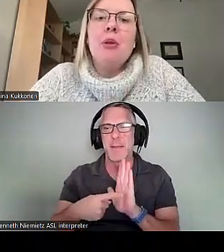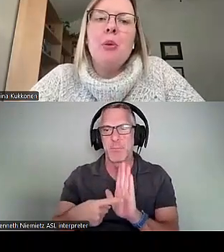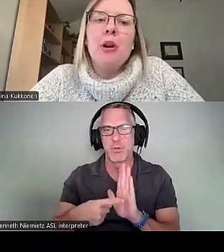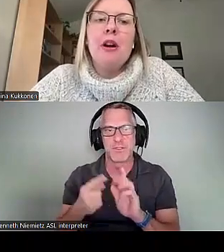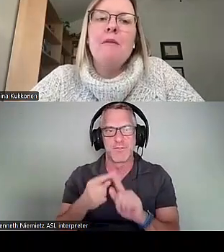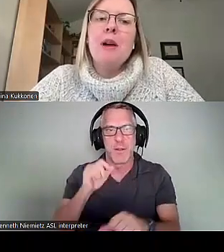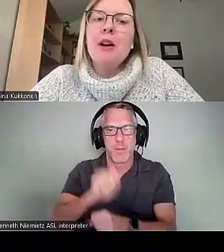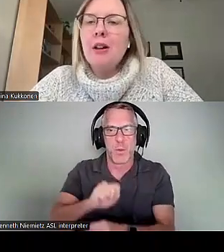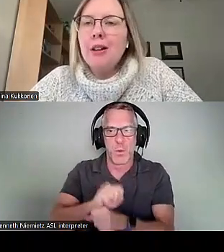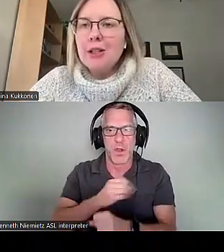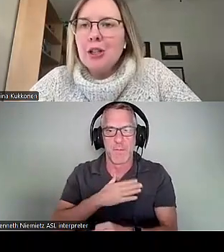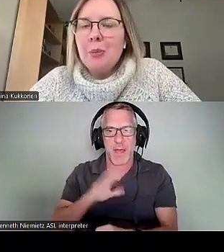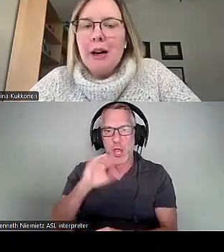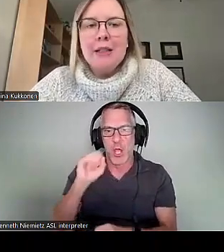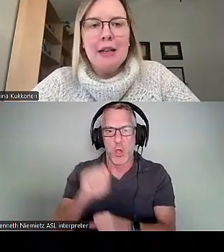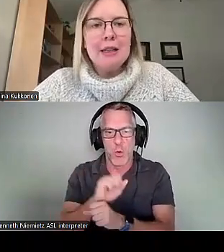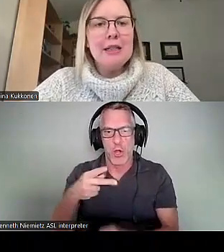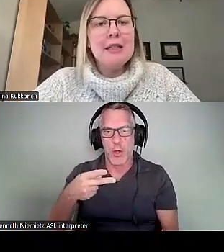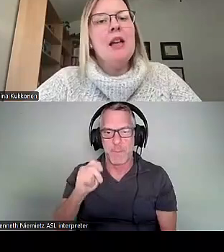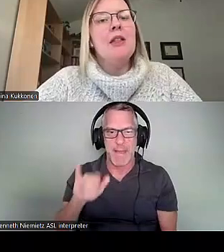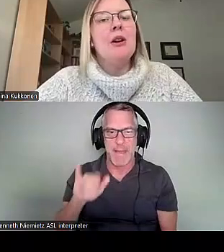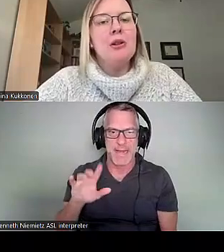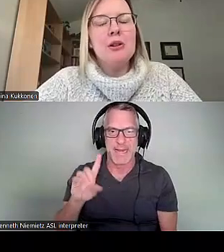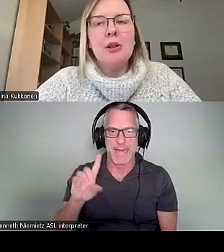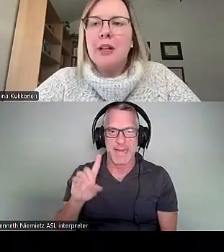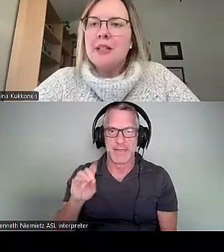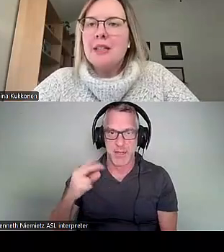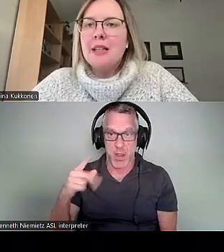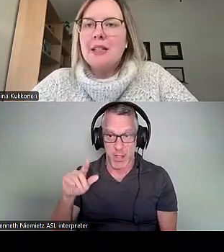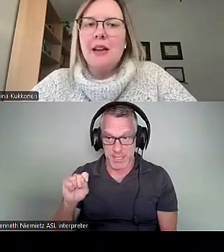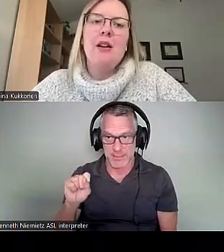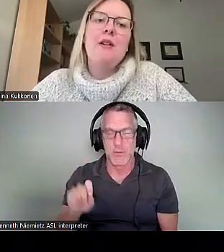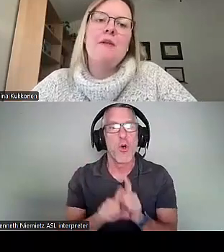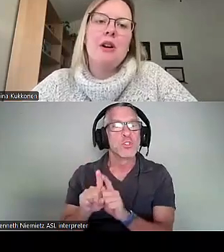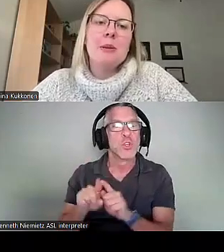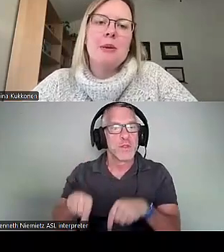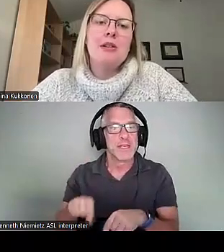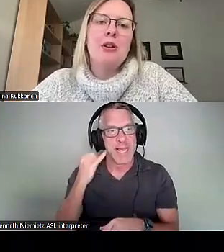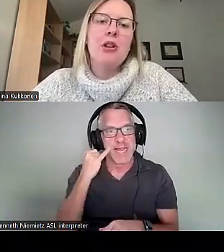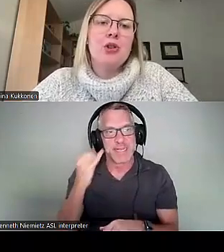the work of my colleague, Dr. Patty Douglas, that also relate to this idea of arts-based knowledge